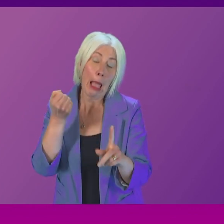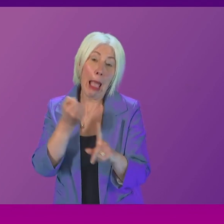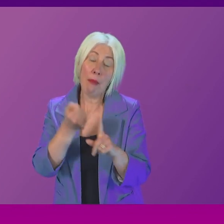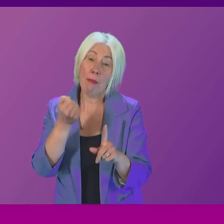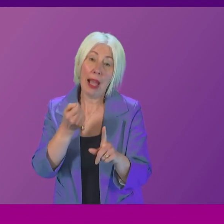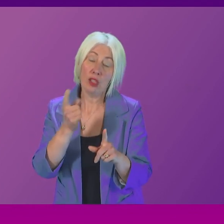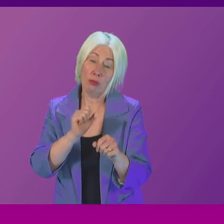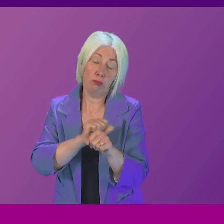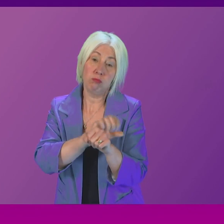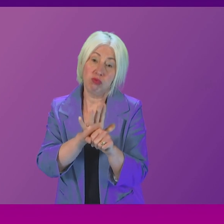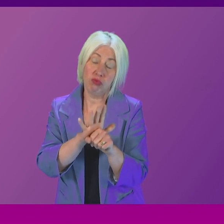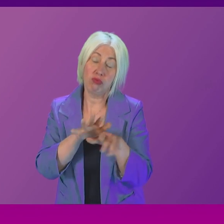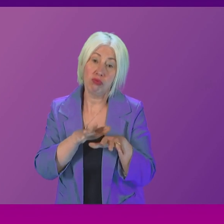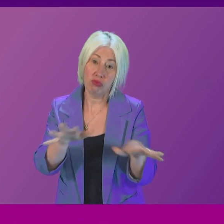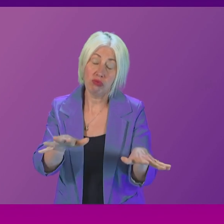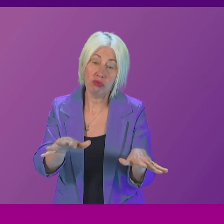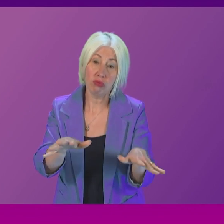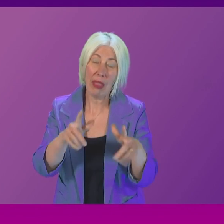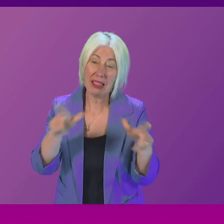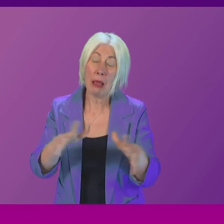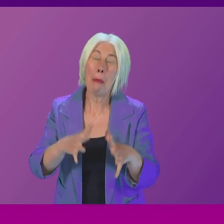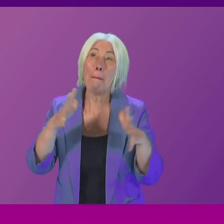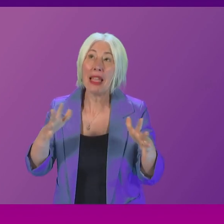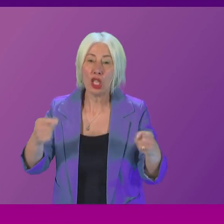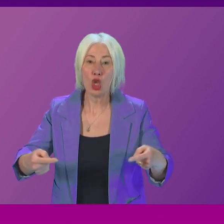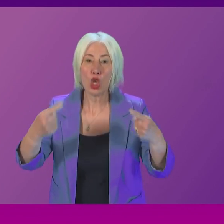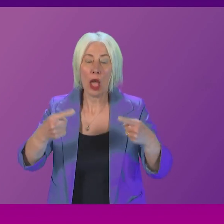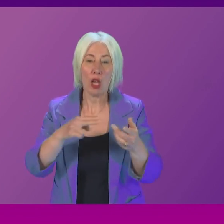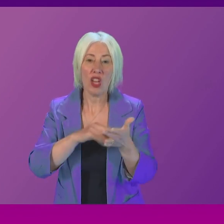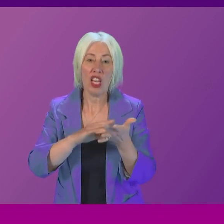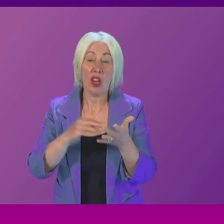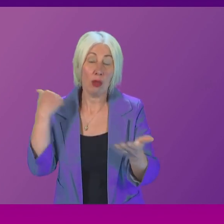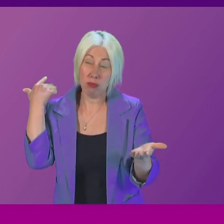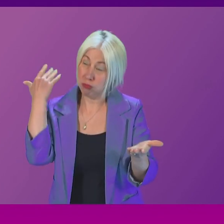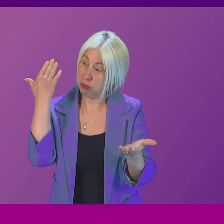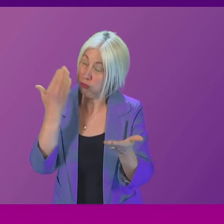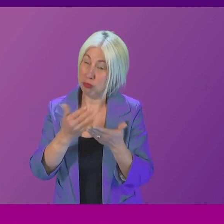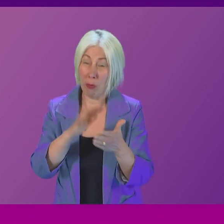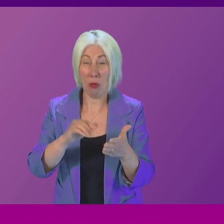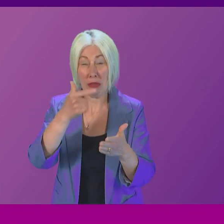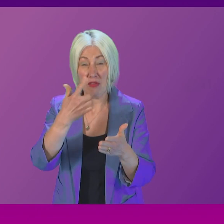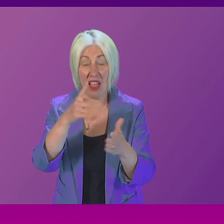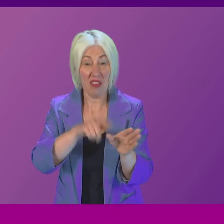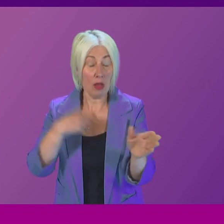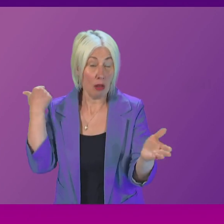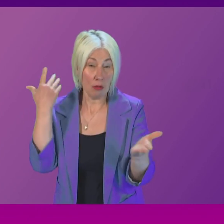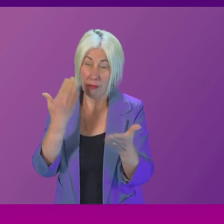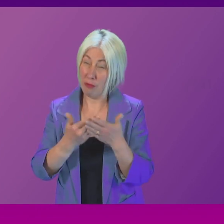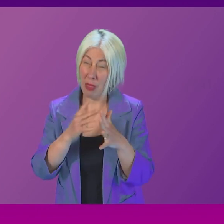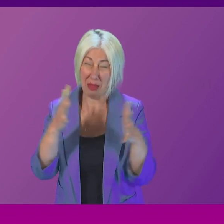pandemic, which has been the biggest challenge that our NHS has ever faced in its almost 75-year existence.